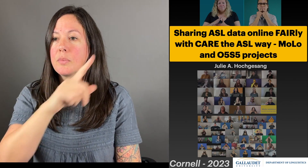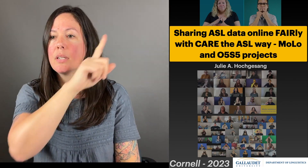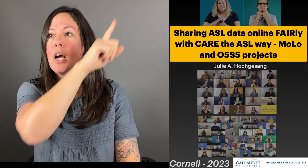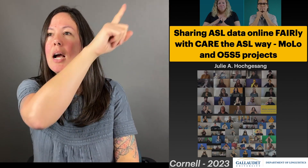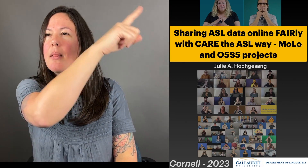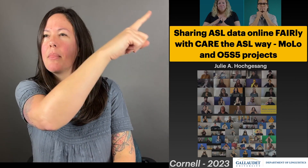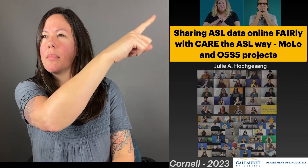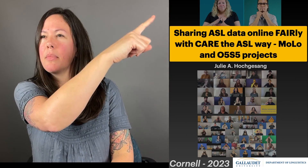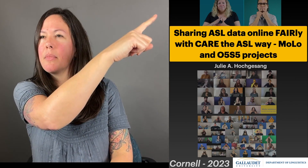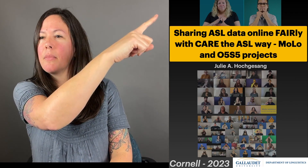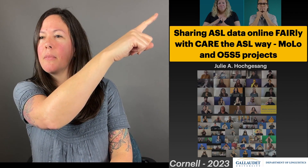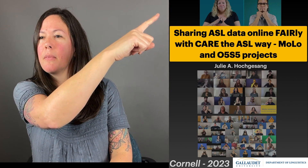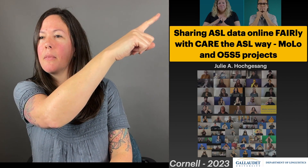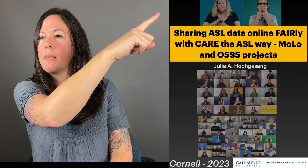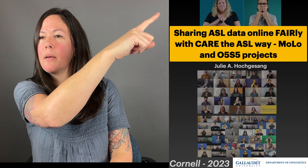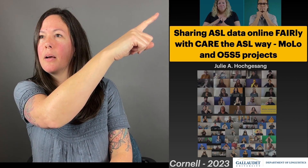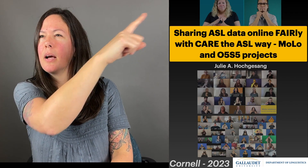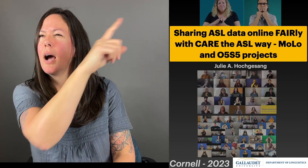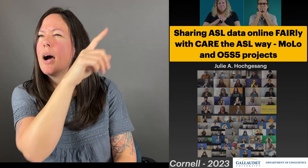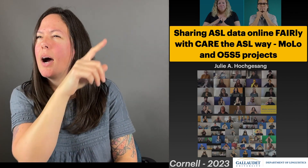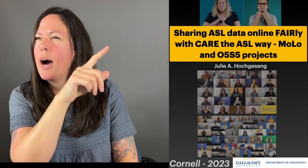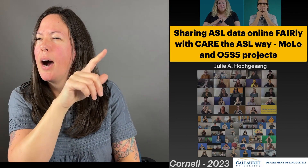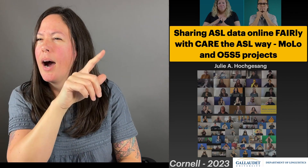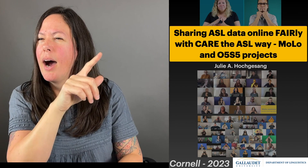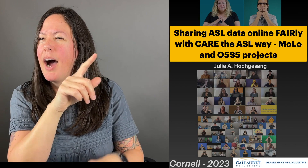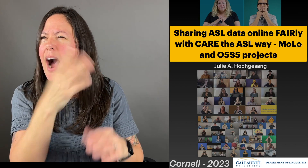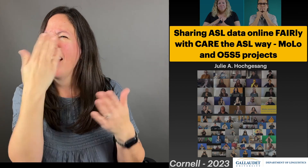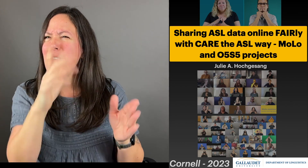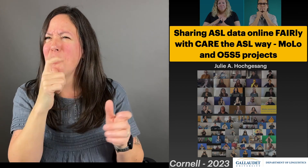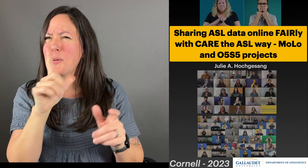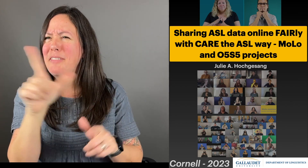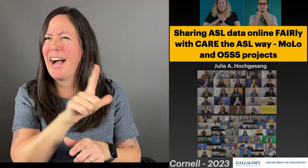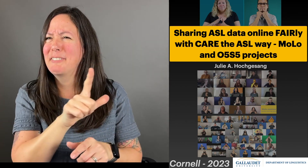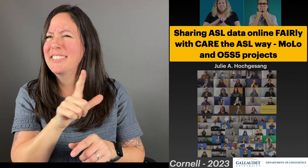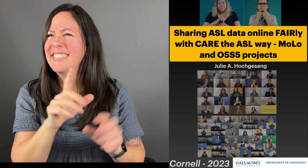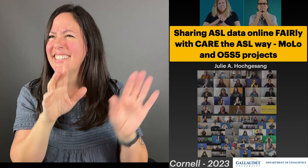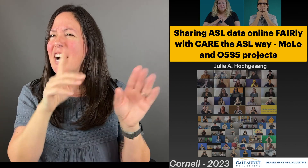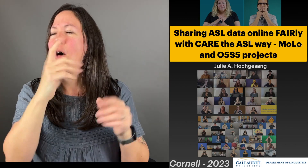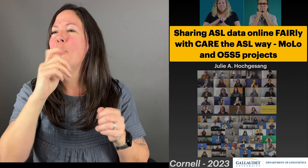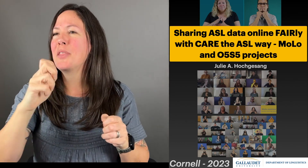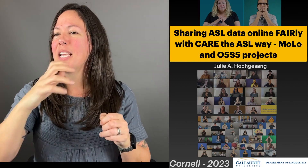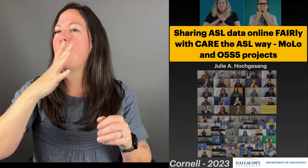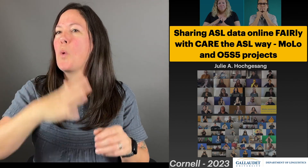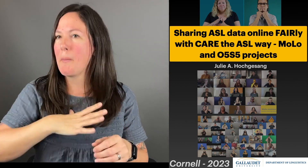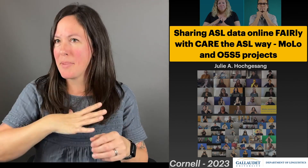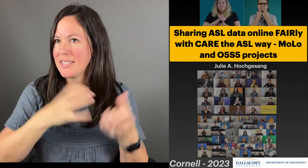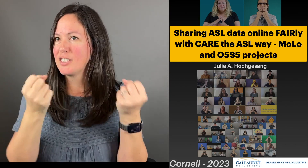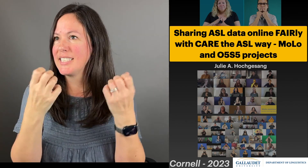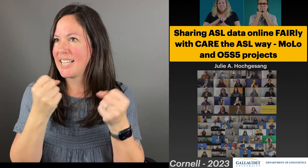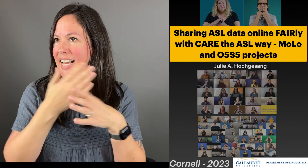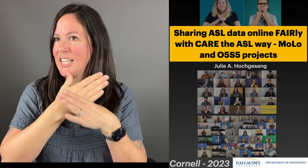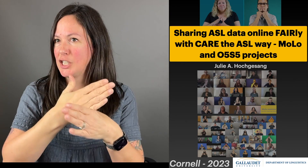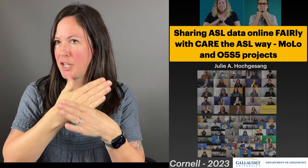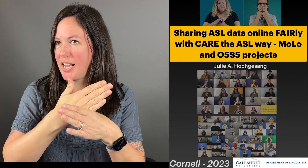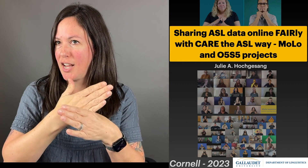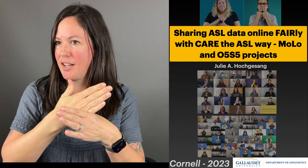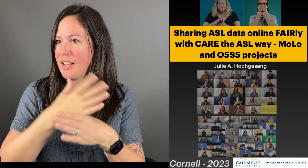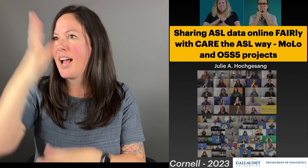says "share". I think you can see on on your left. On the right is "care".